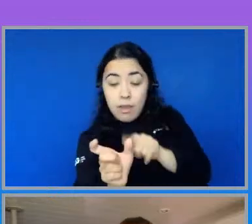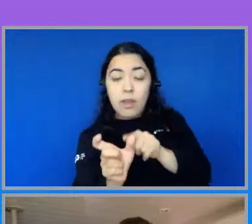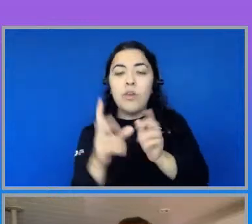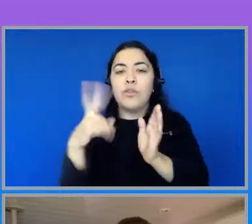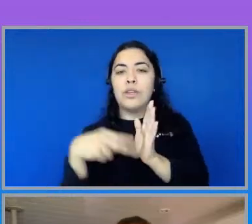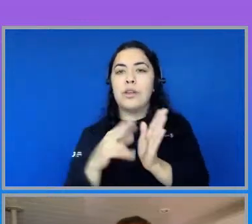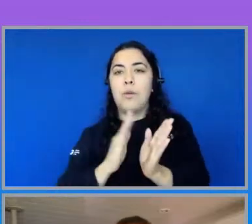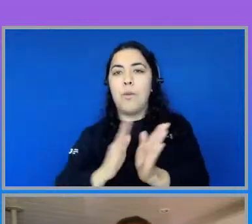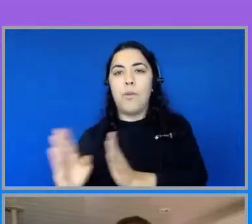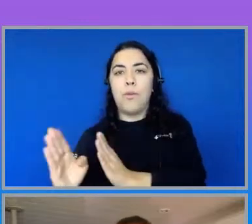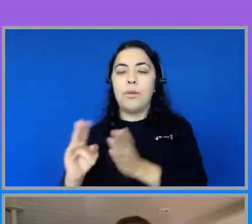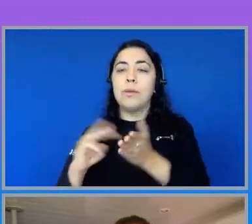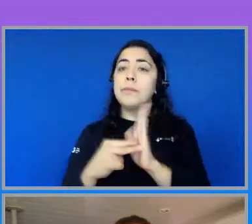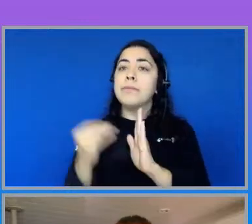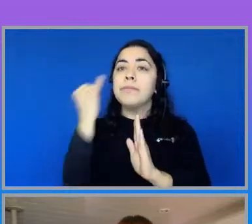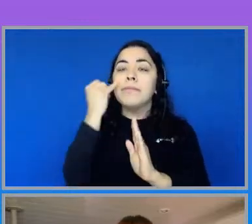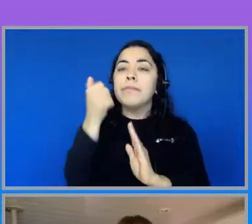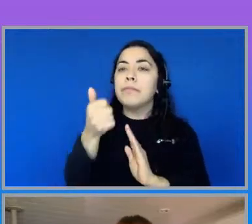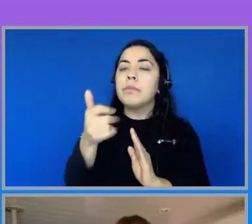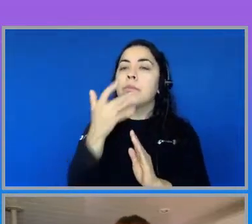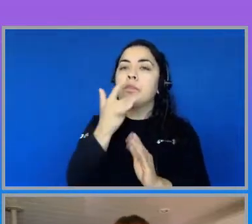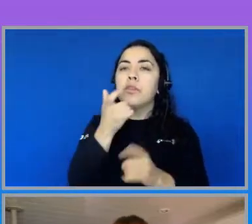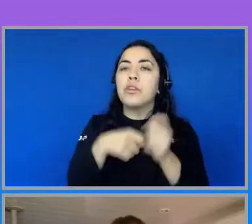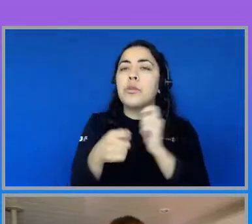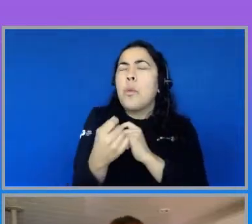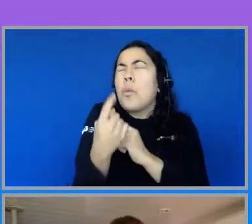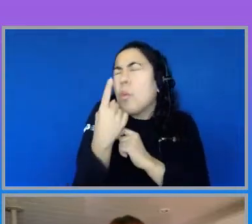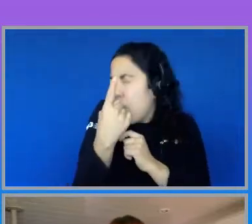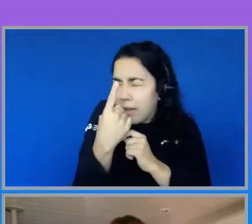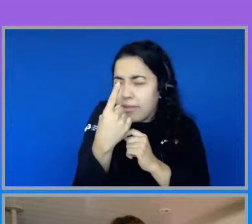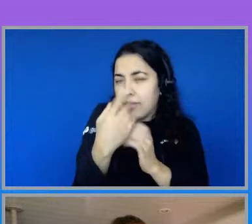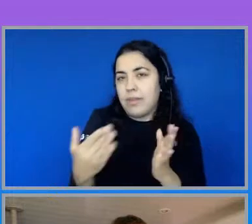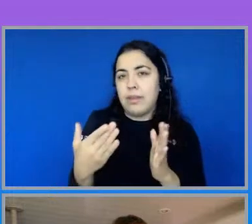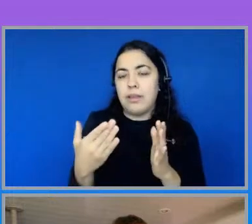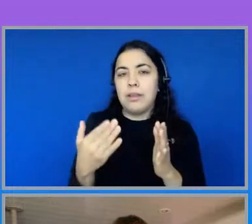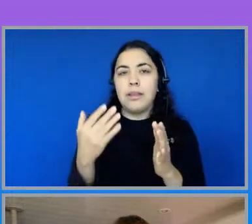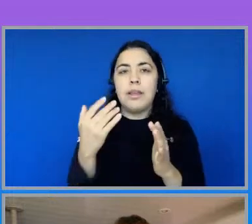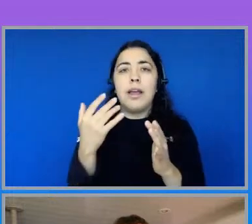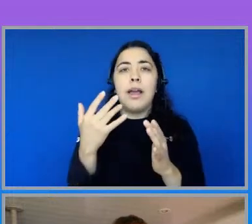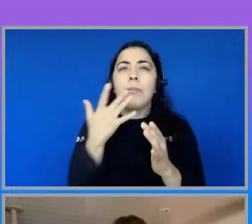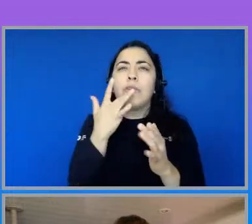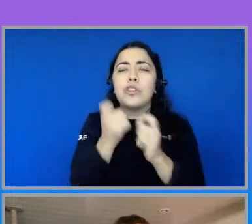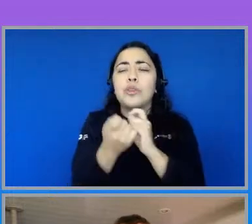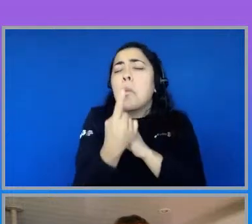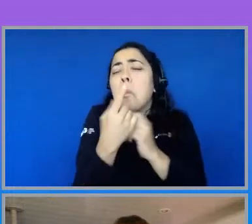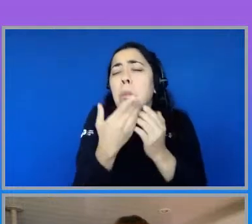And this is for situations where you want to change just one item in a masonry or dense packed